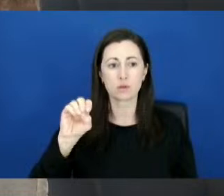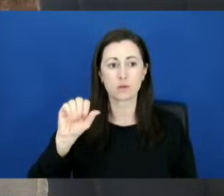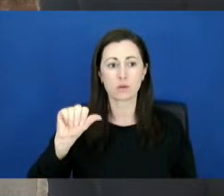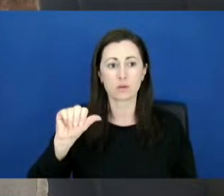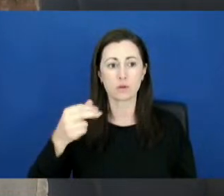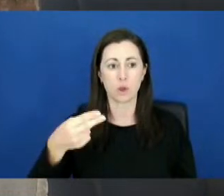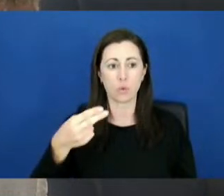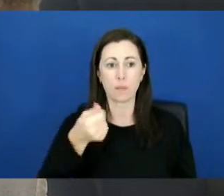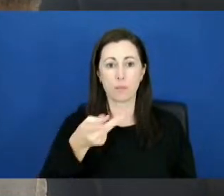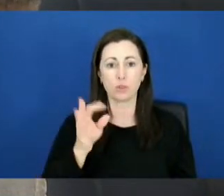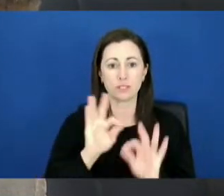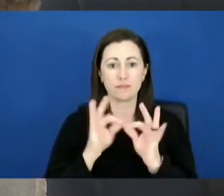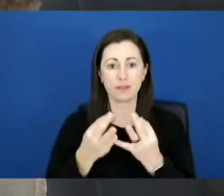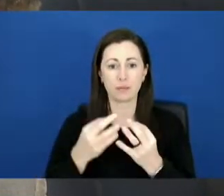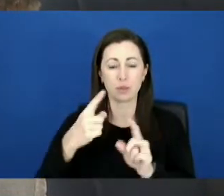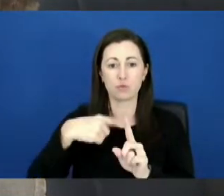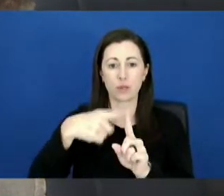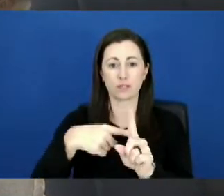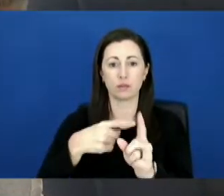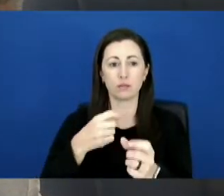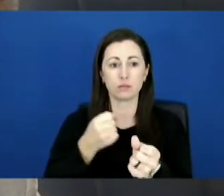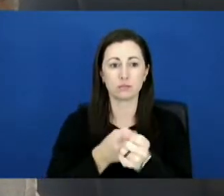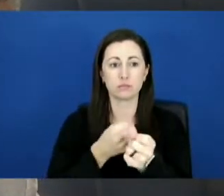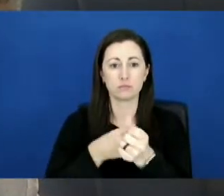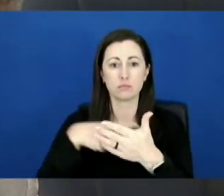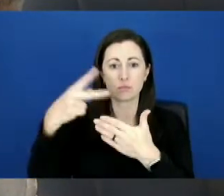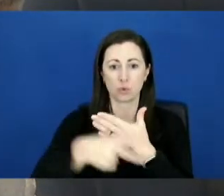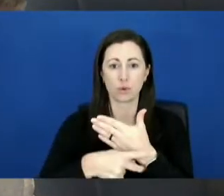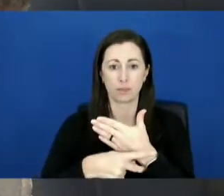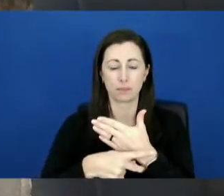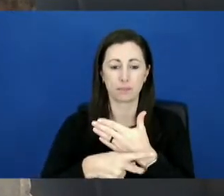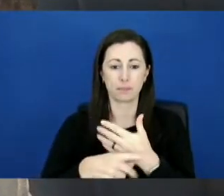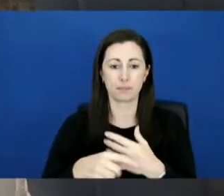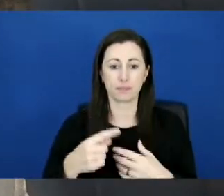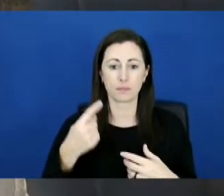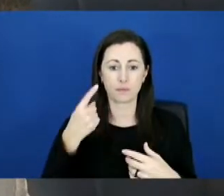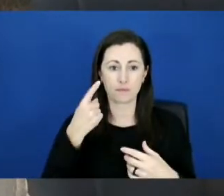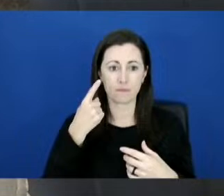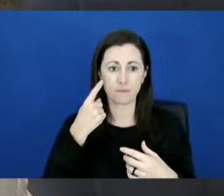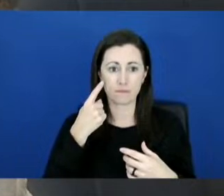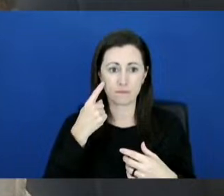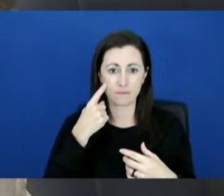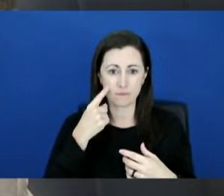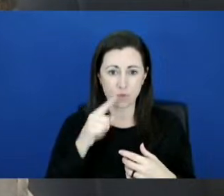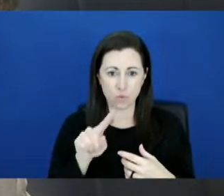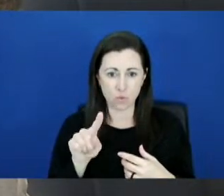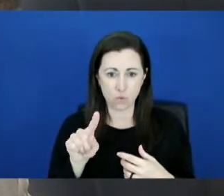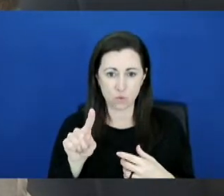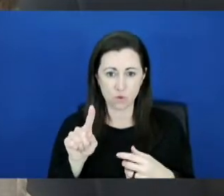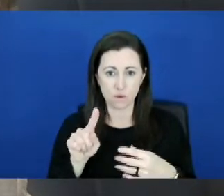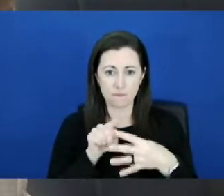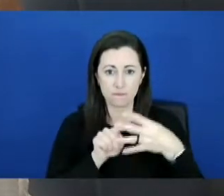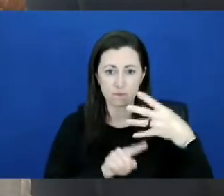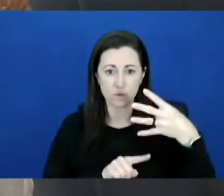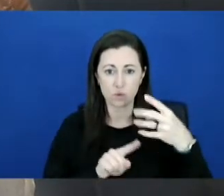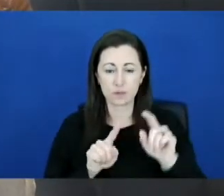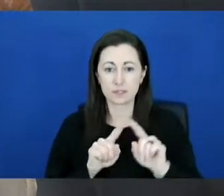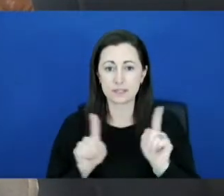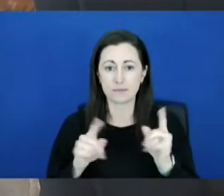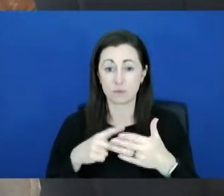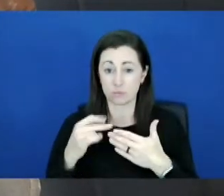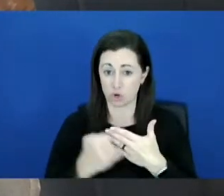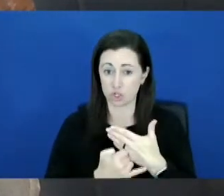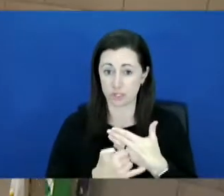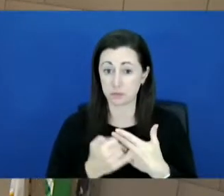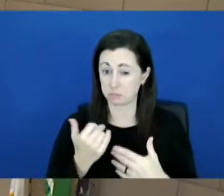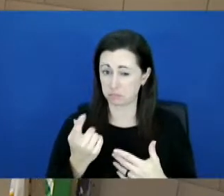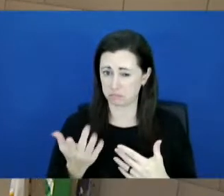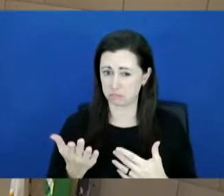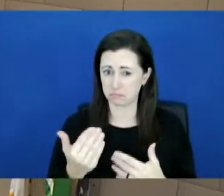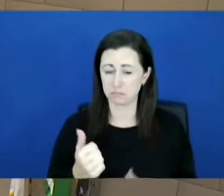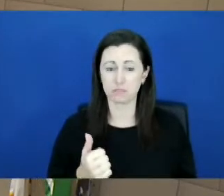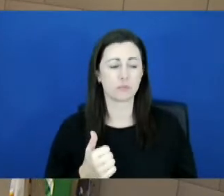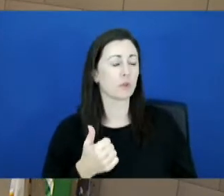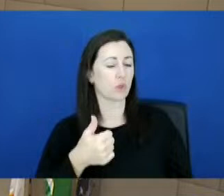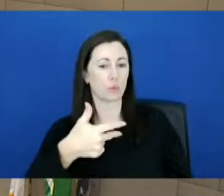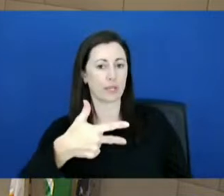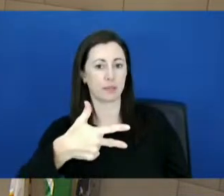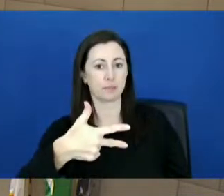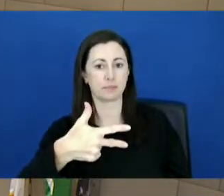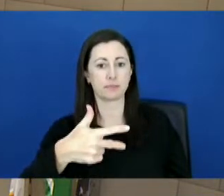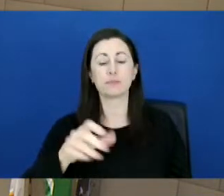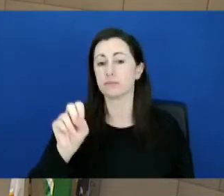TO YOU SOME NOAH MULTI-FAMILY